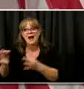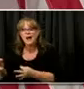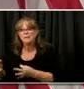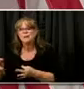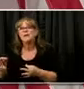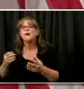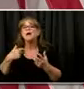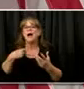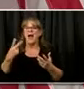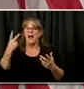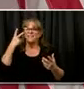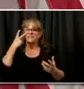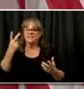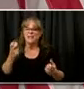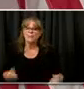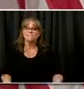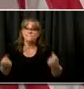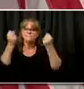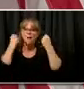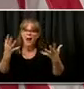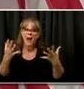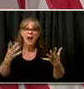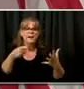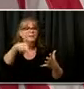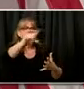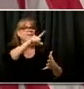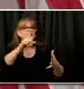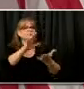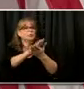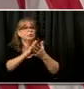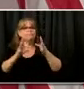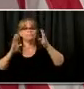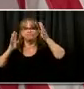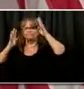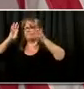thinking about the best way to do that even during the stay-at-home phase many school districts had